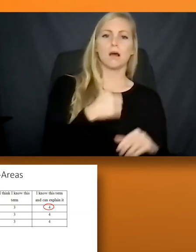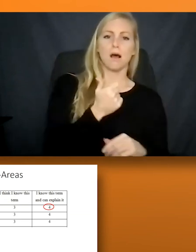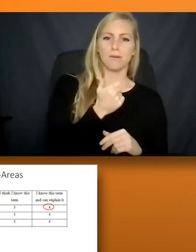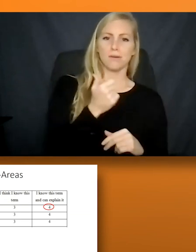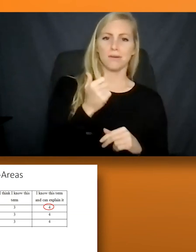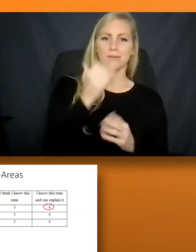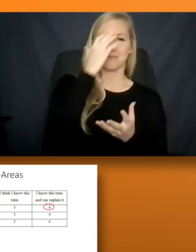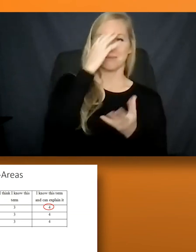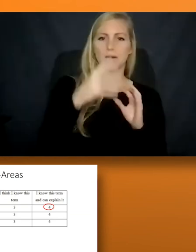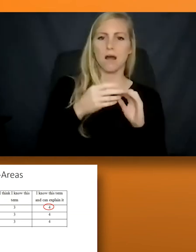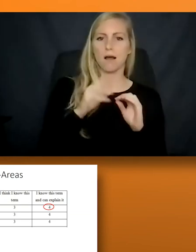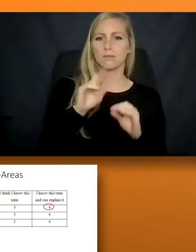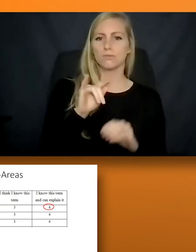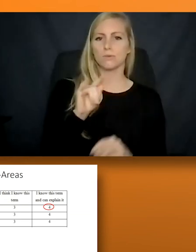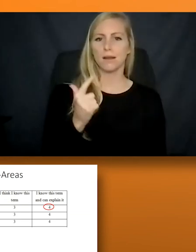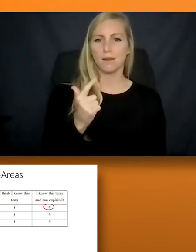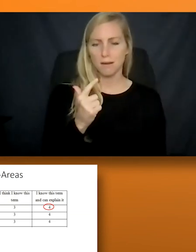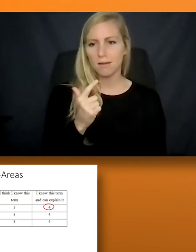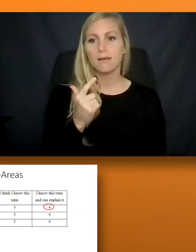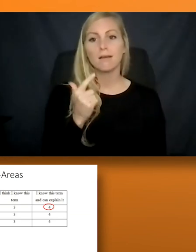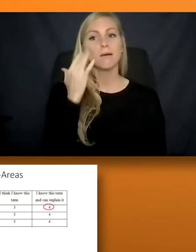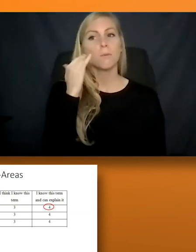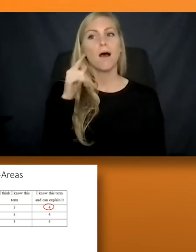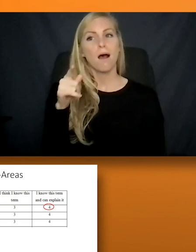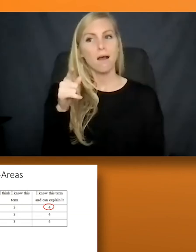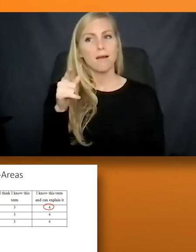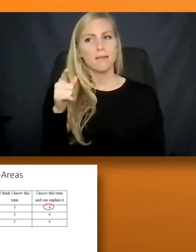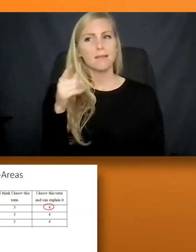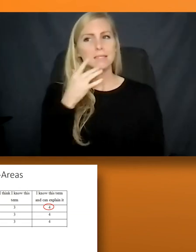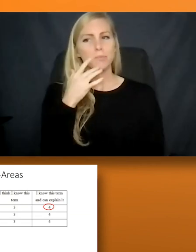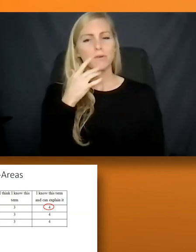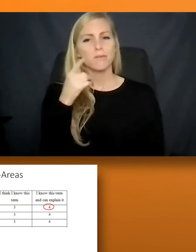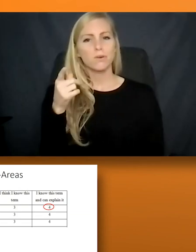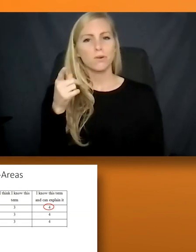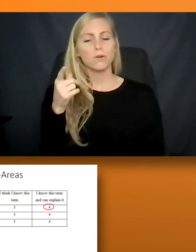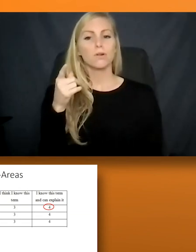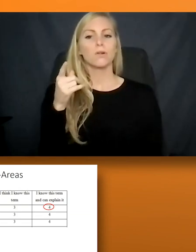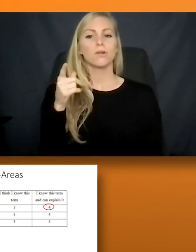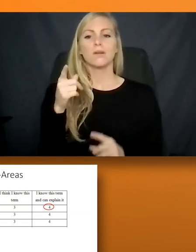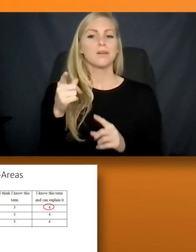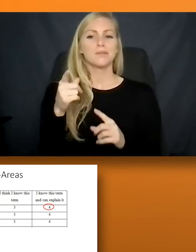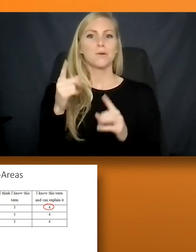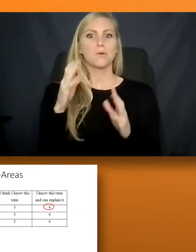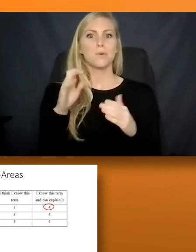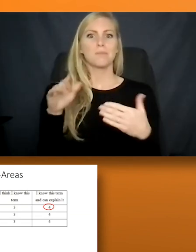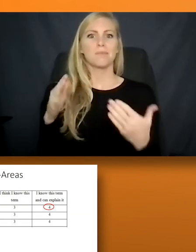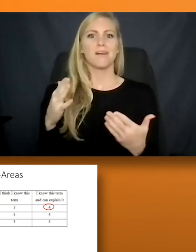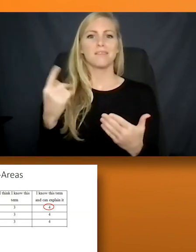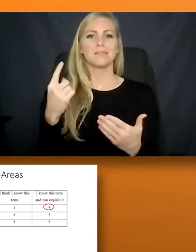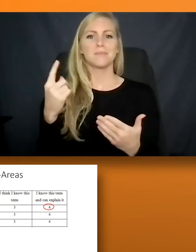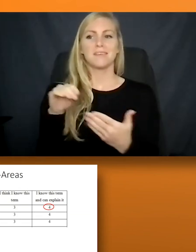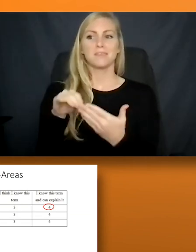that we looked at because you always want to get them where they can't go middle of the road, right?